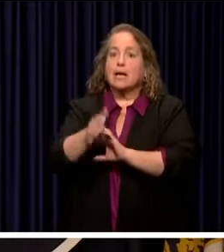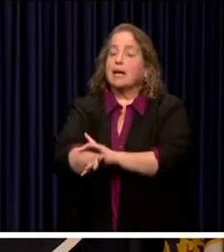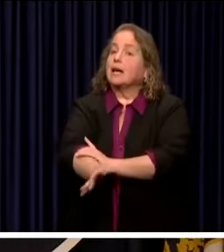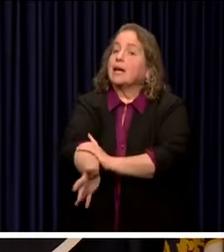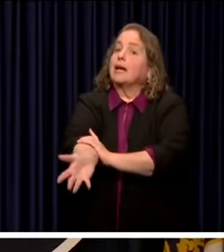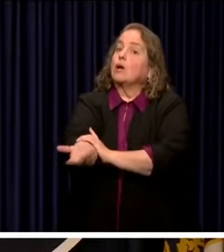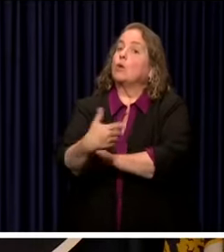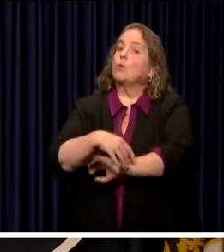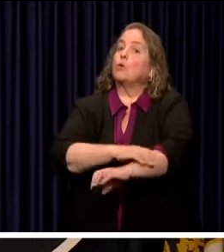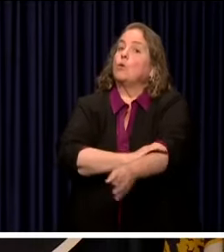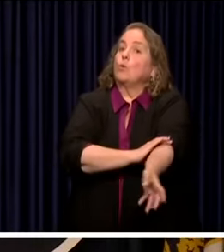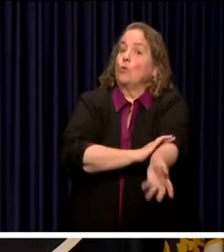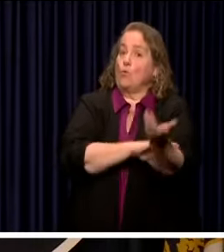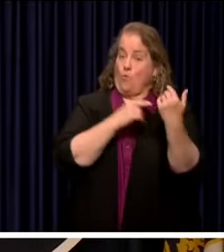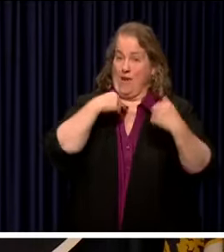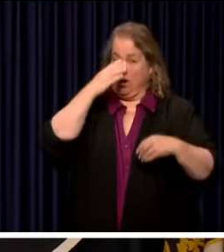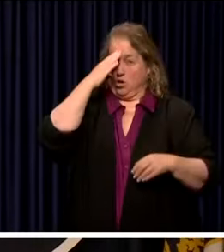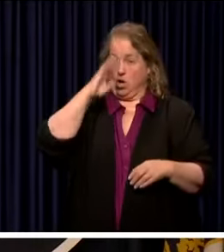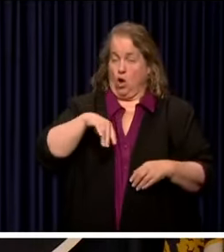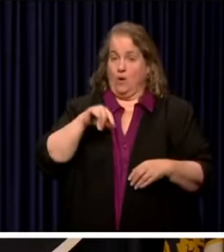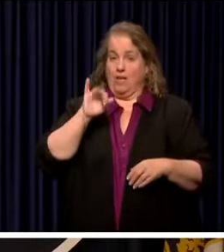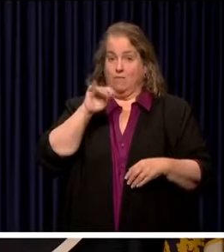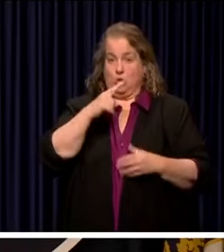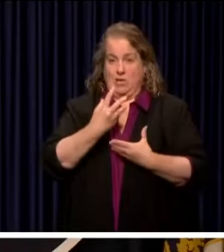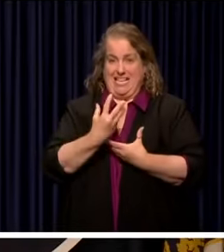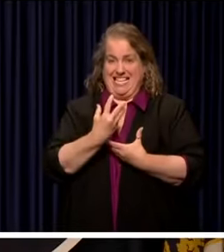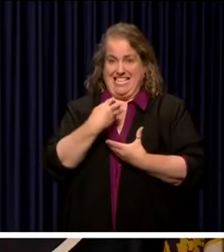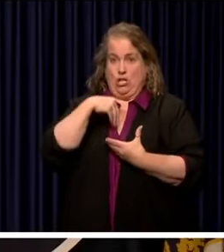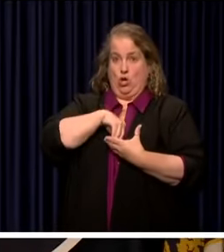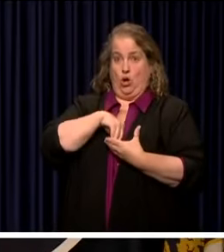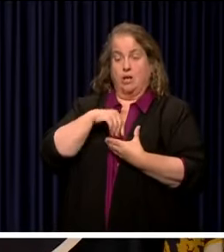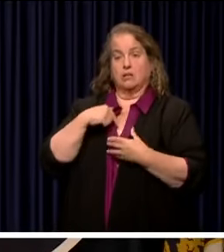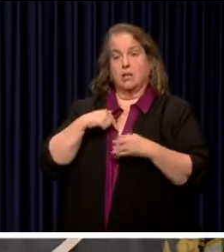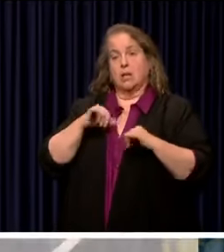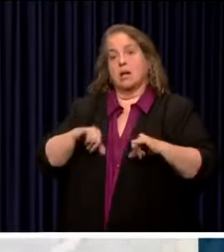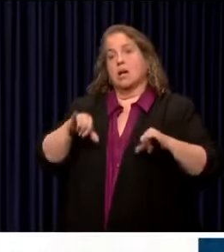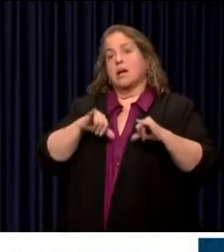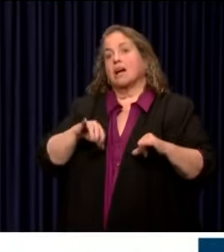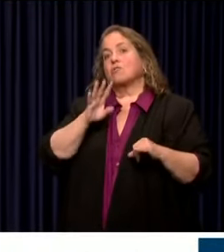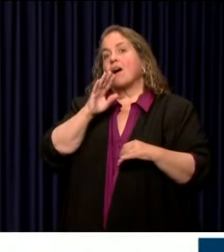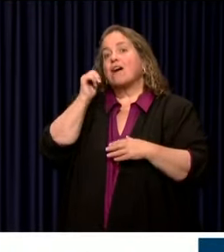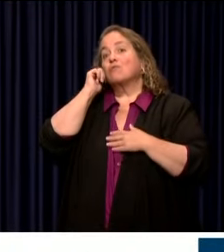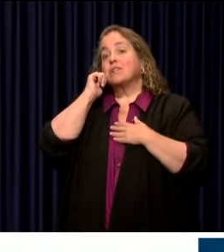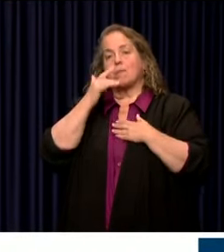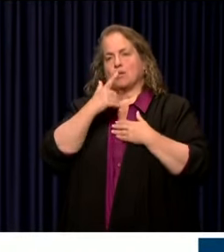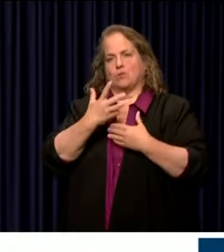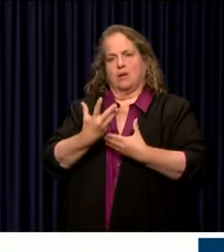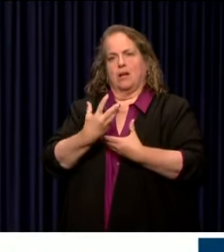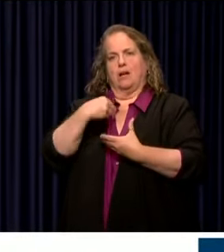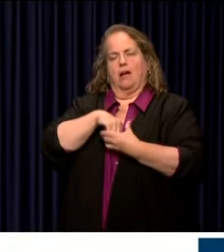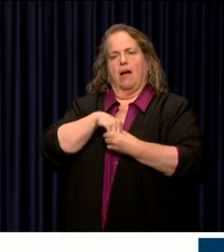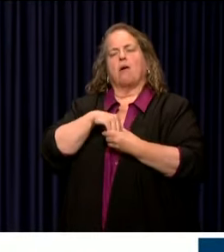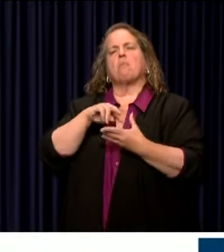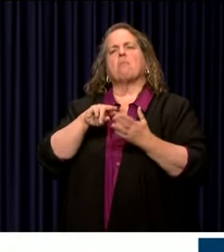THROUGH THE TUNNEL. WE'RE NOT ON A TRAIN GOING THROUGH THE TUNNEL. SO WHILE THAT LIGHT AT THE END